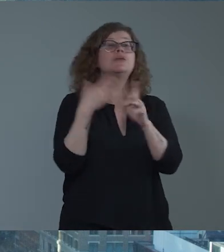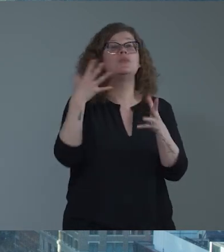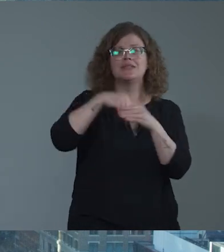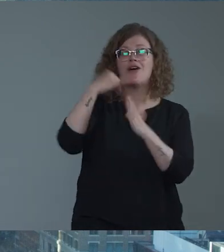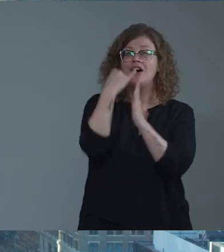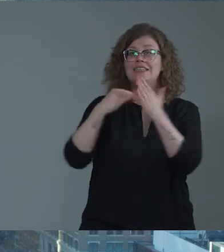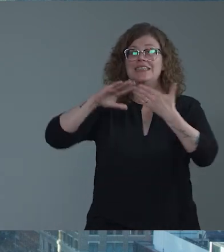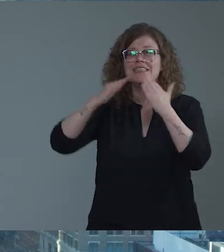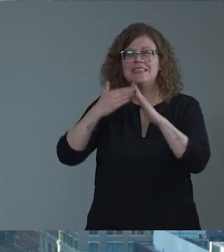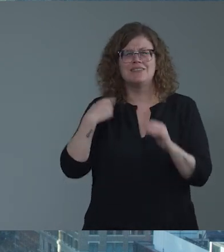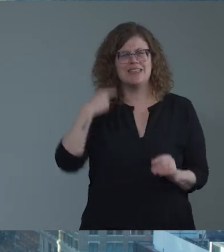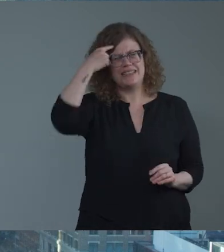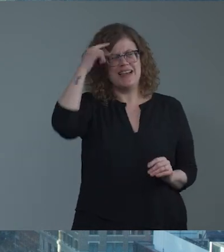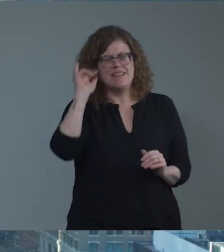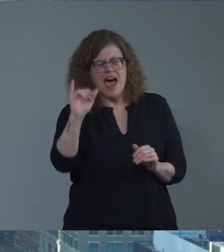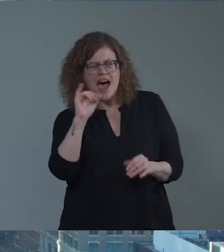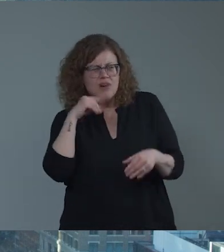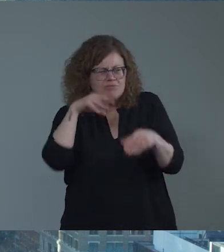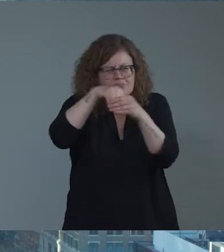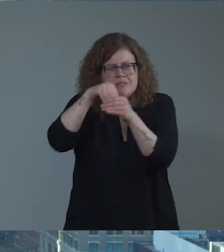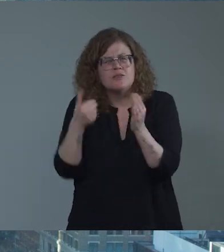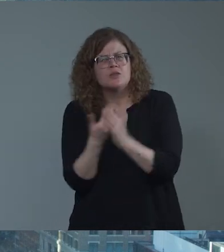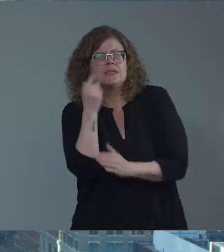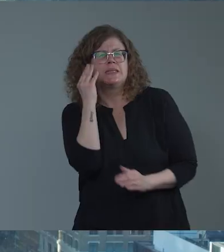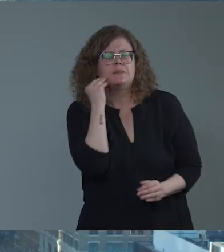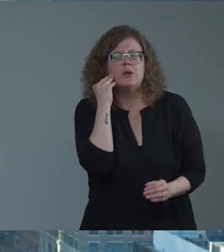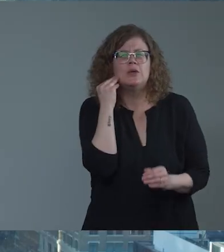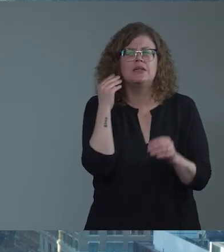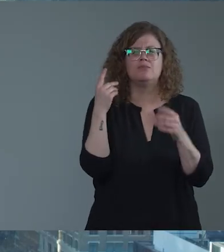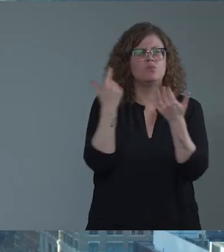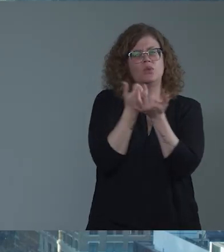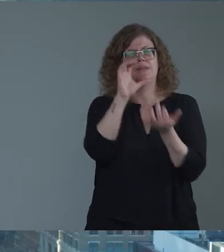or I learned about my community in a different way. And then that gets layered on.